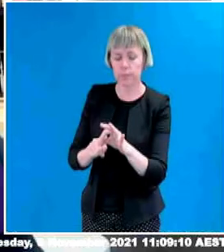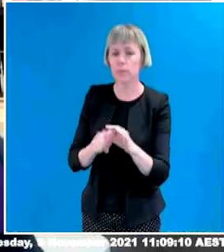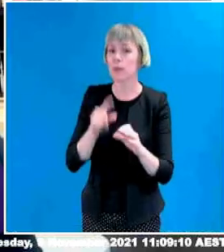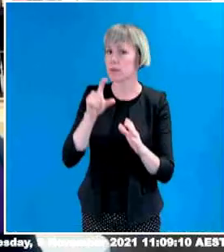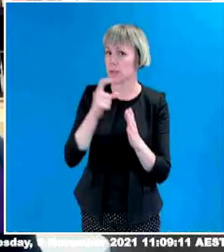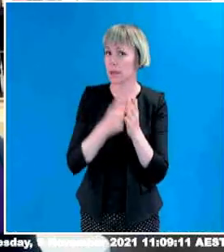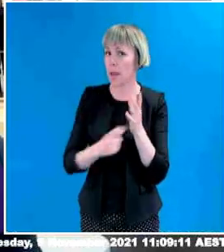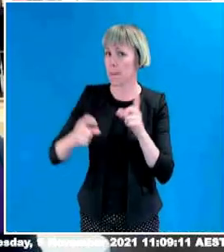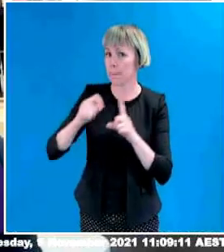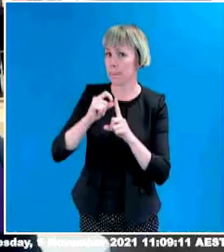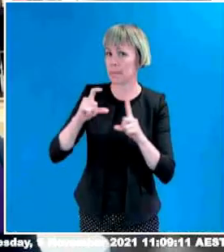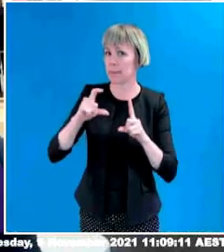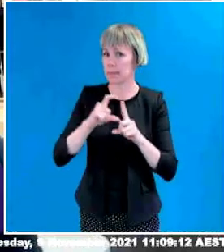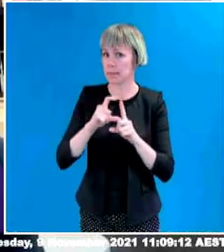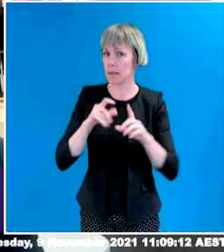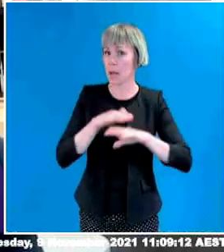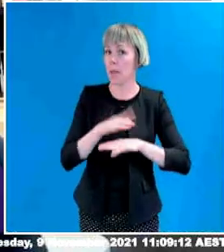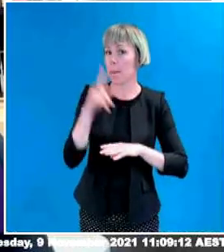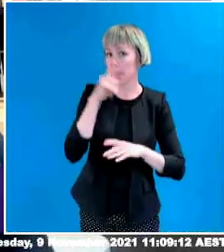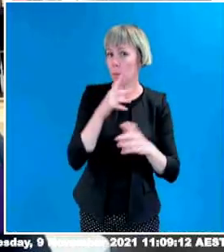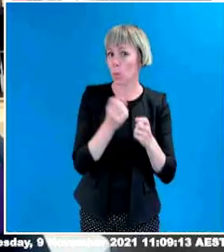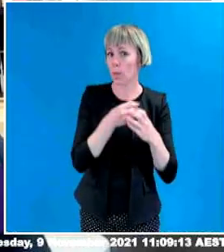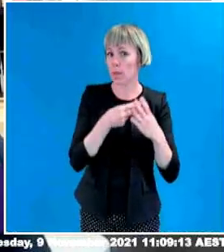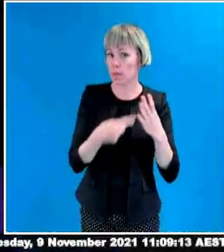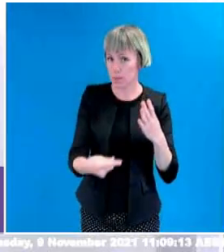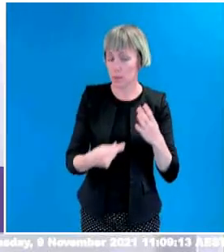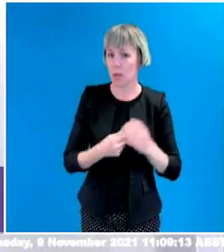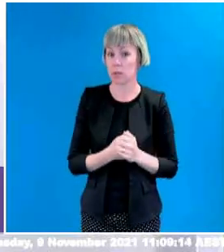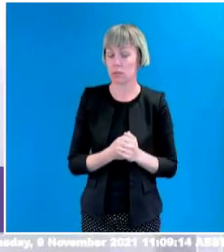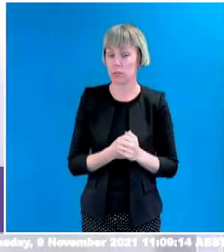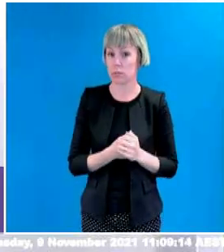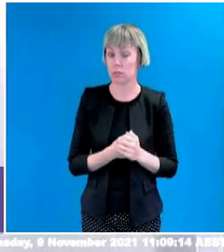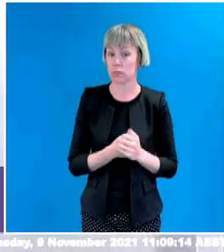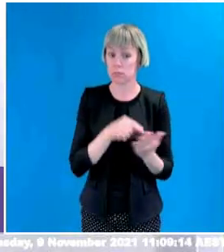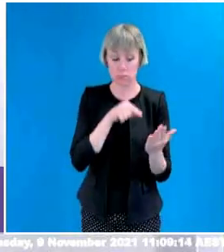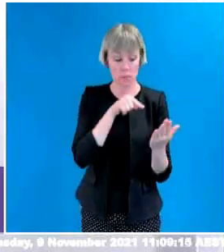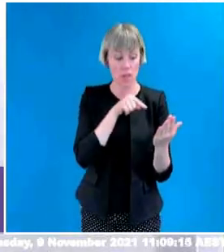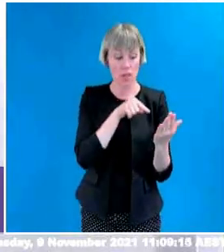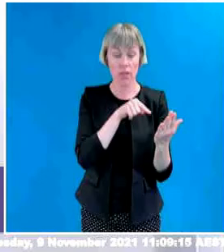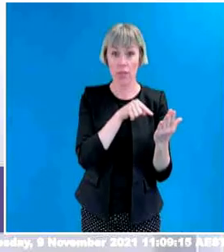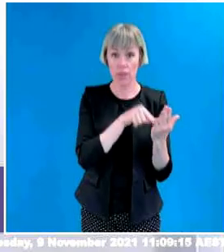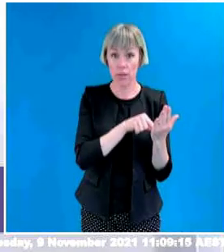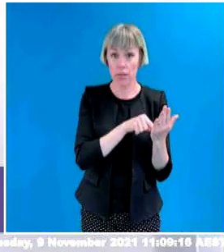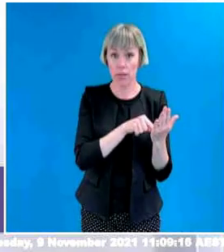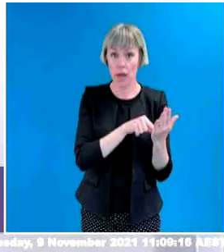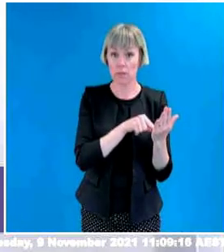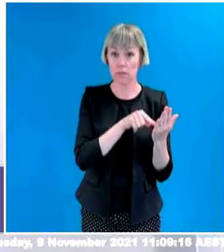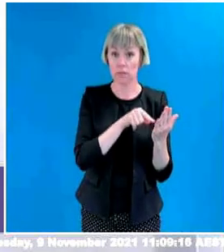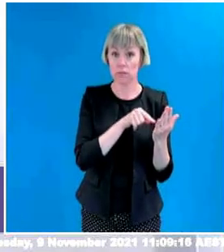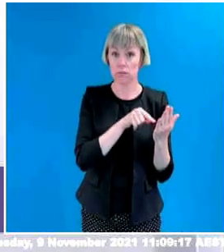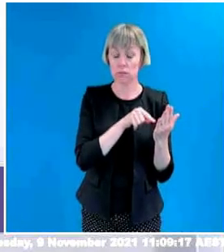the CRPD, has that featured in the development of the Guiding Principles or